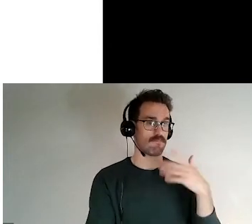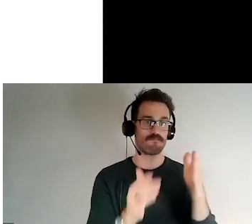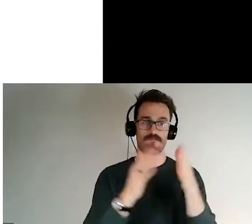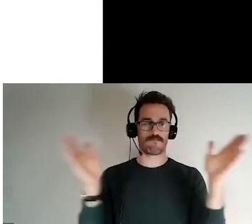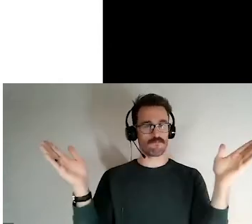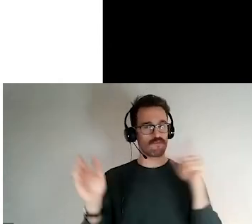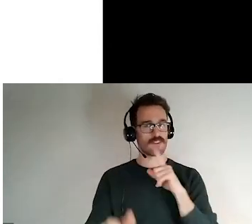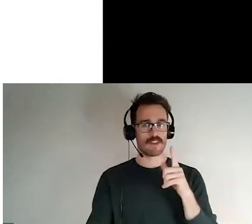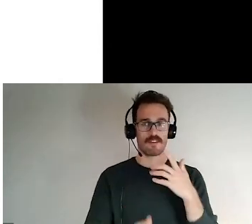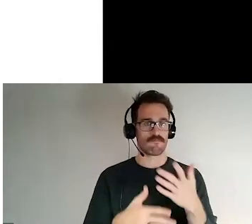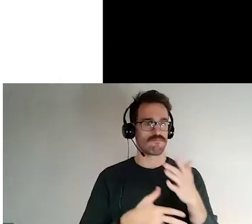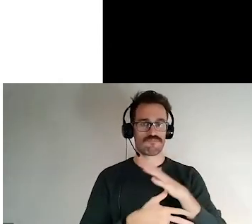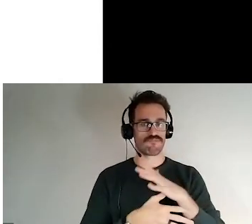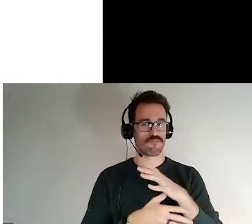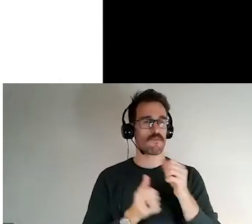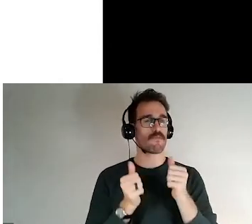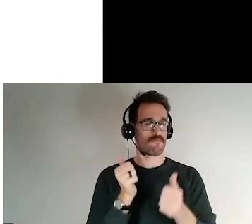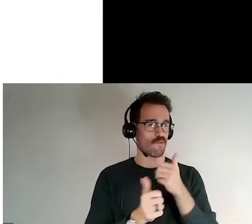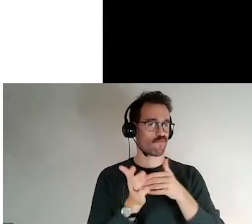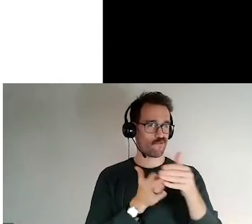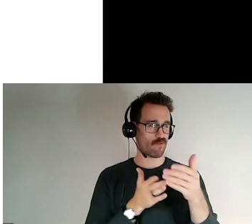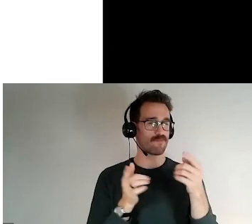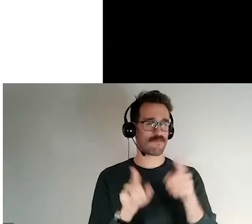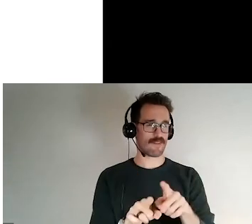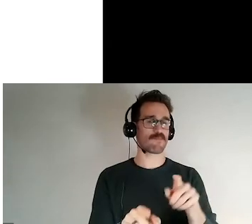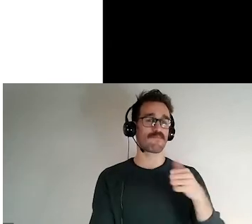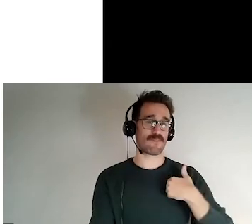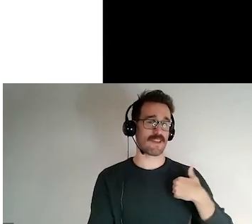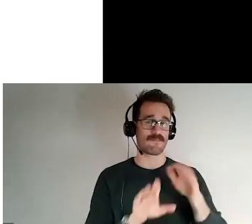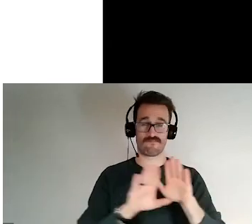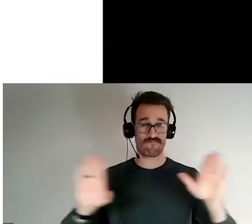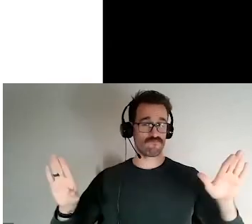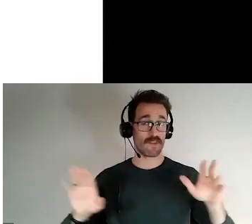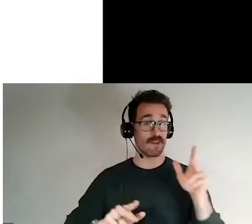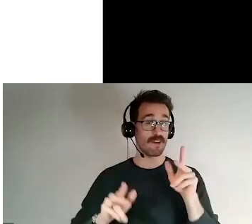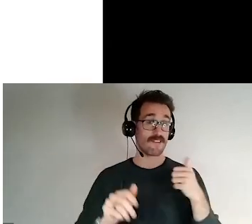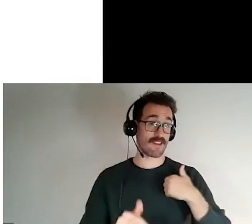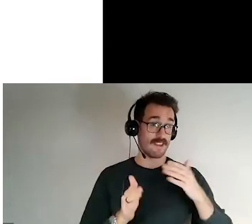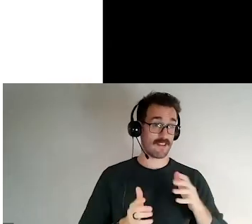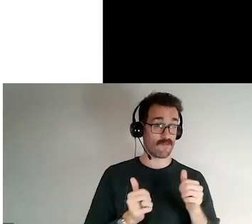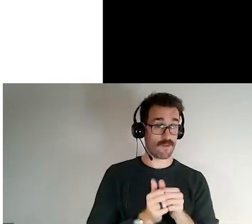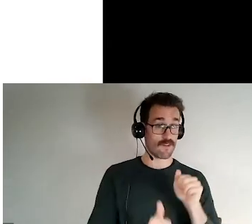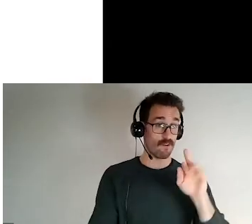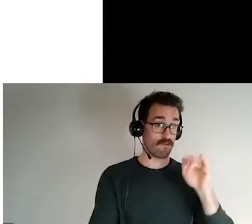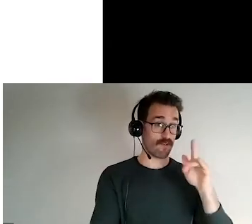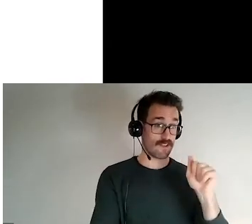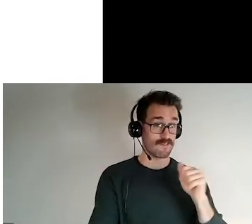cause of long-term disability in Canada. Canadians with arthritis between the ages of 20 to 64